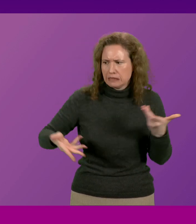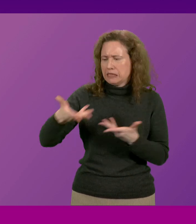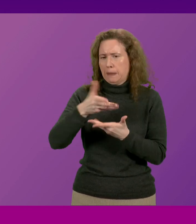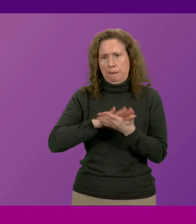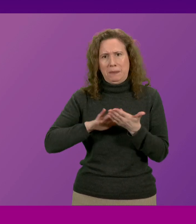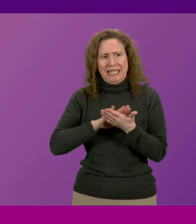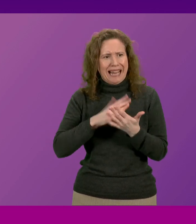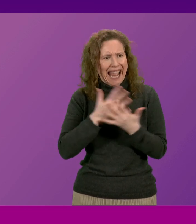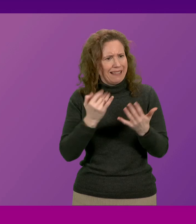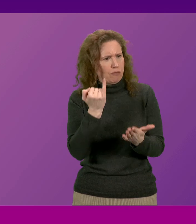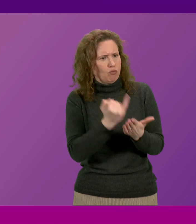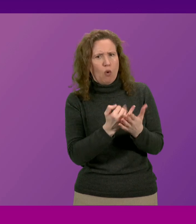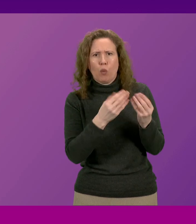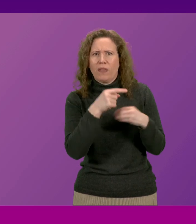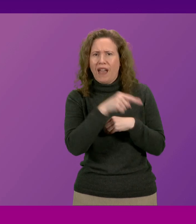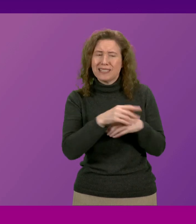the penalties for that type of behaviour are anything other than very serious.